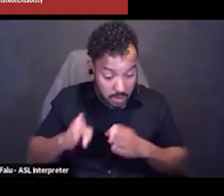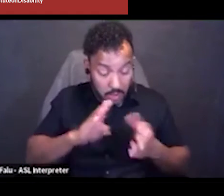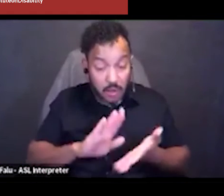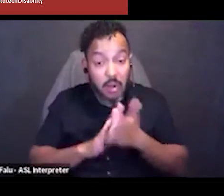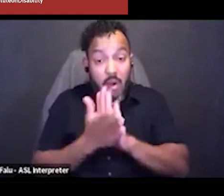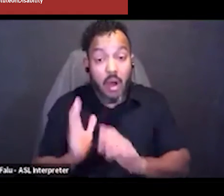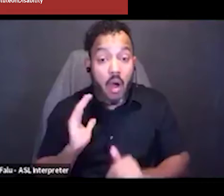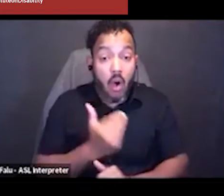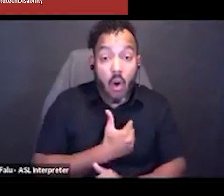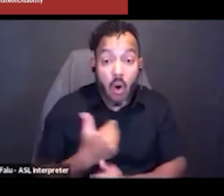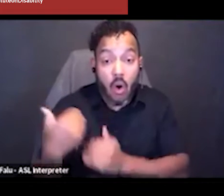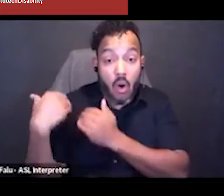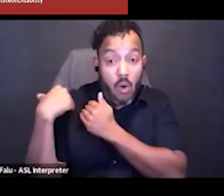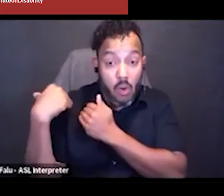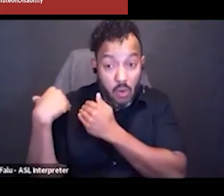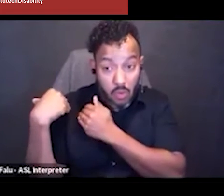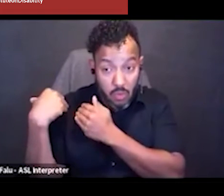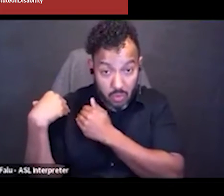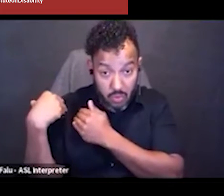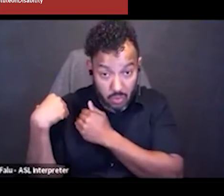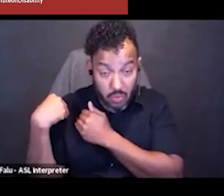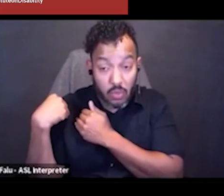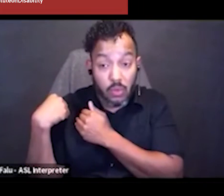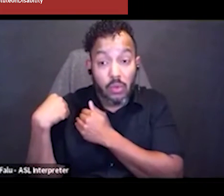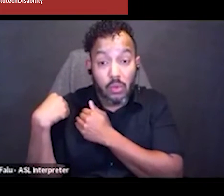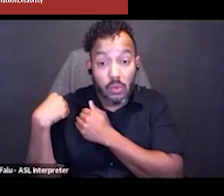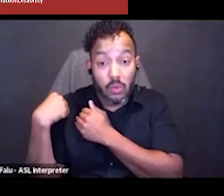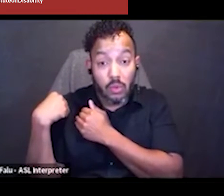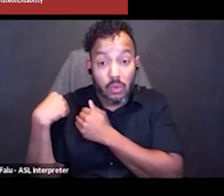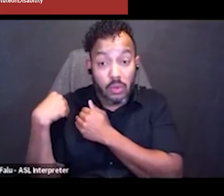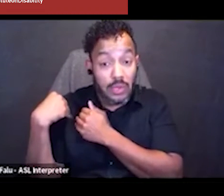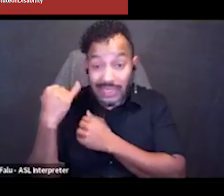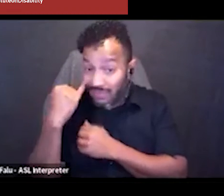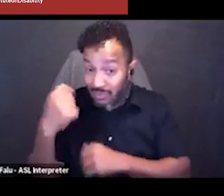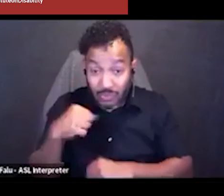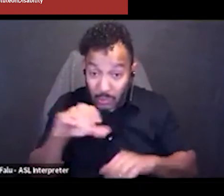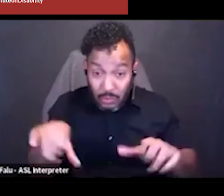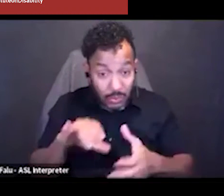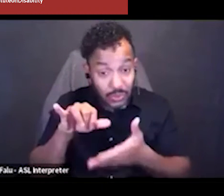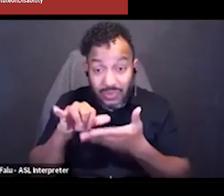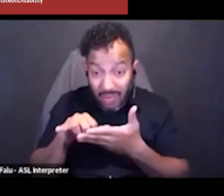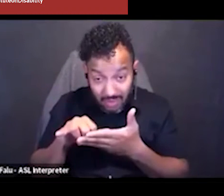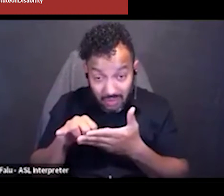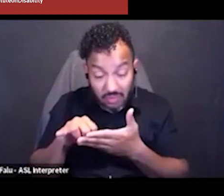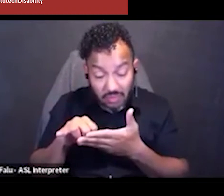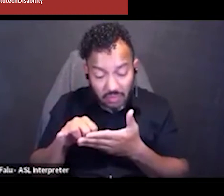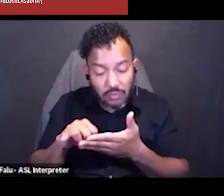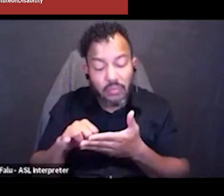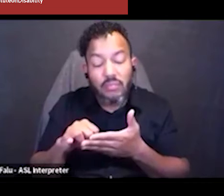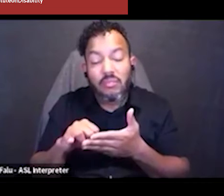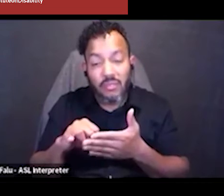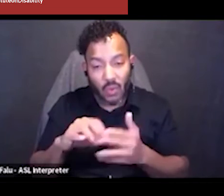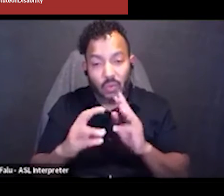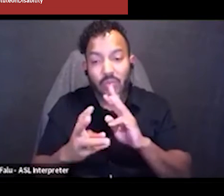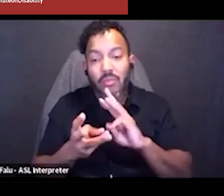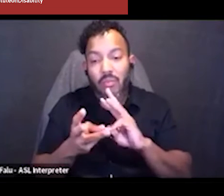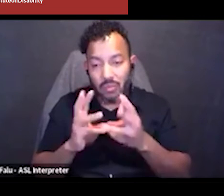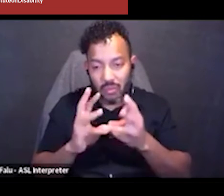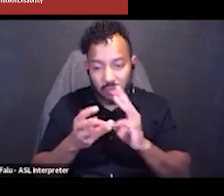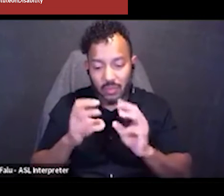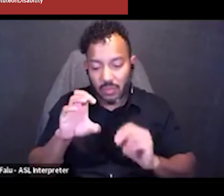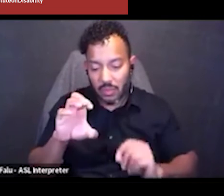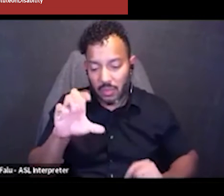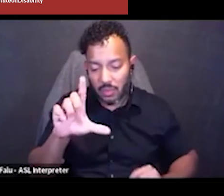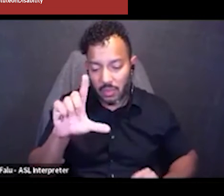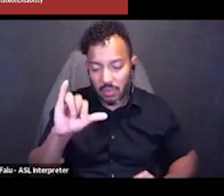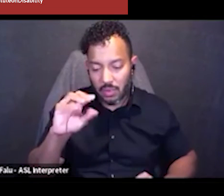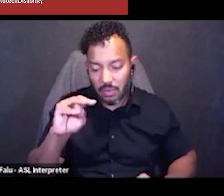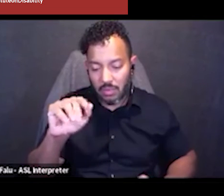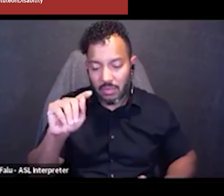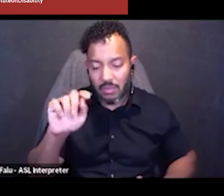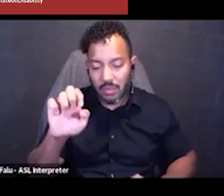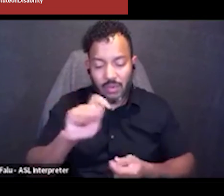whole community, climate change will have such a detrimental impact.